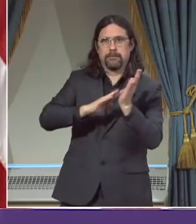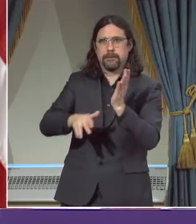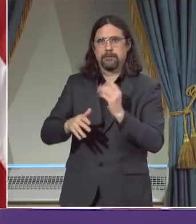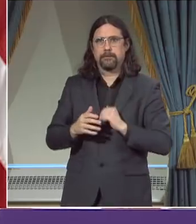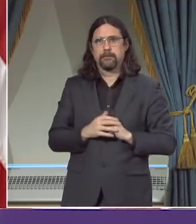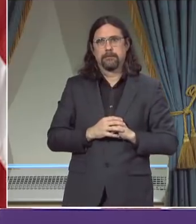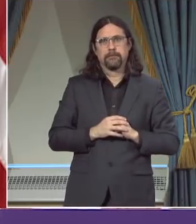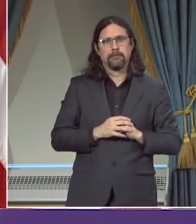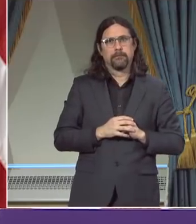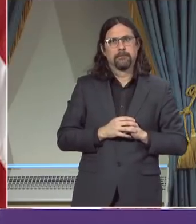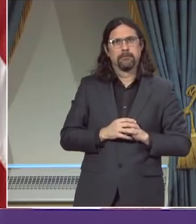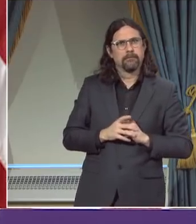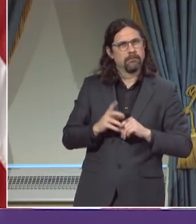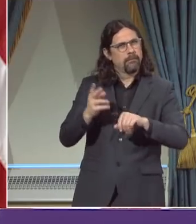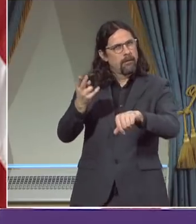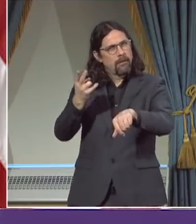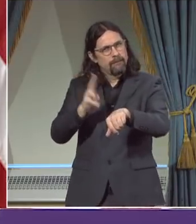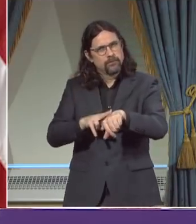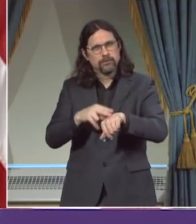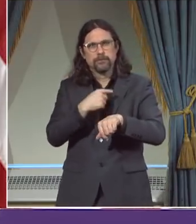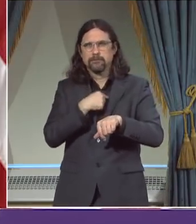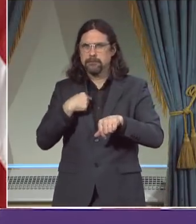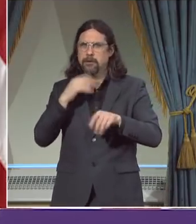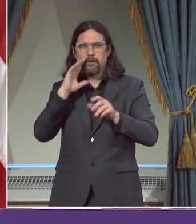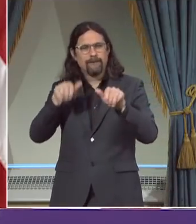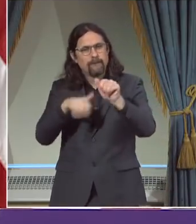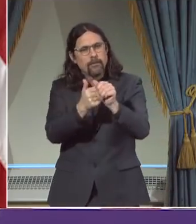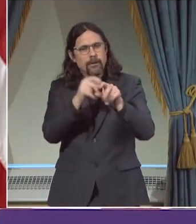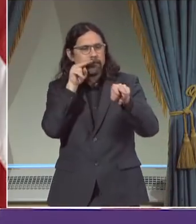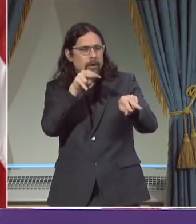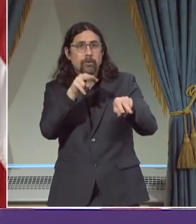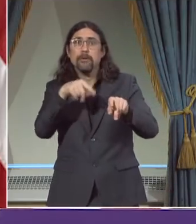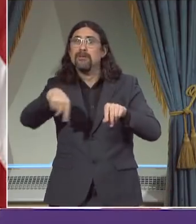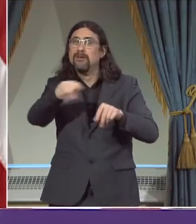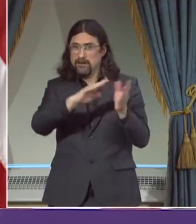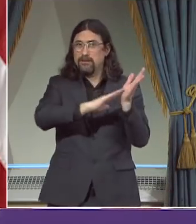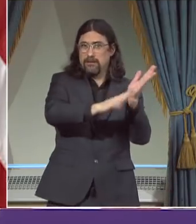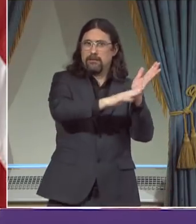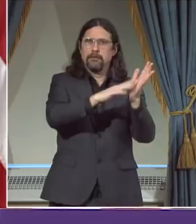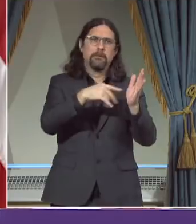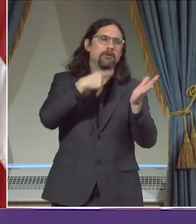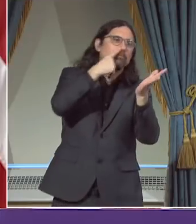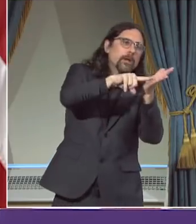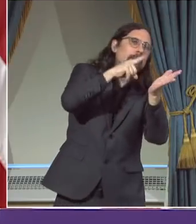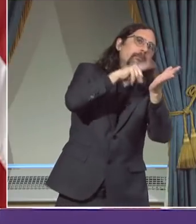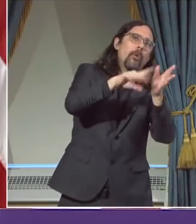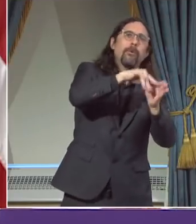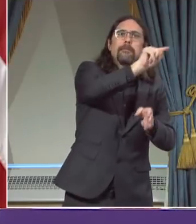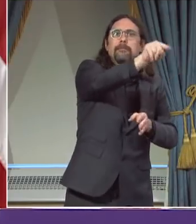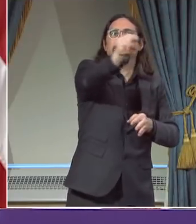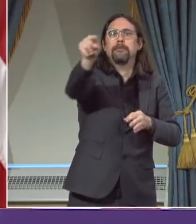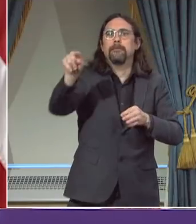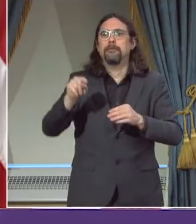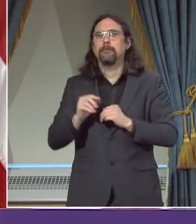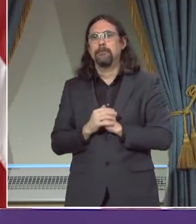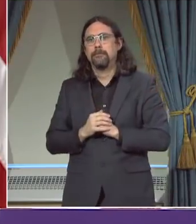HAVE BEEN RELEASED, AGAIN WHILE MAKING SURE HETRE'S FLOOLWUP AND MONITORING TO PROTECT SAFETY. WE WANT TO THANK